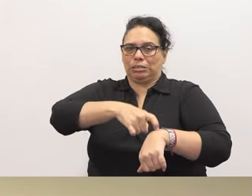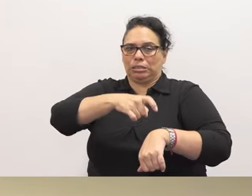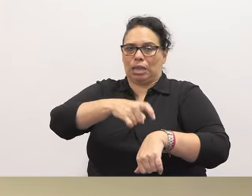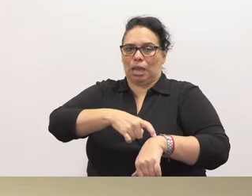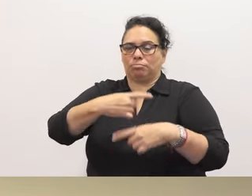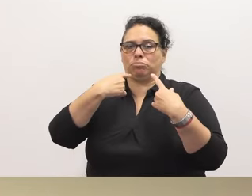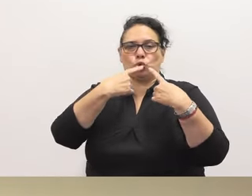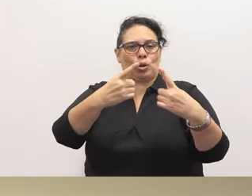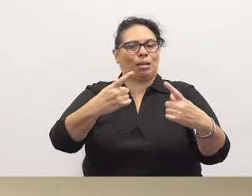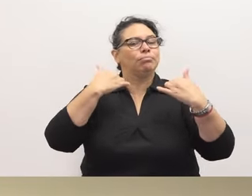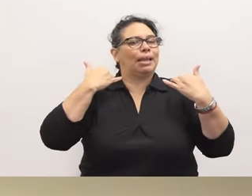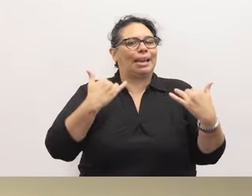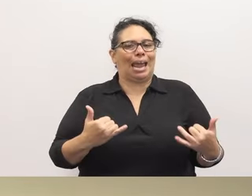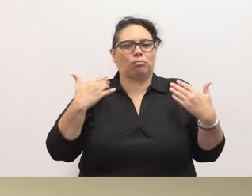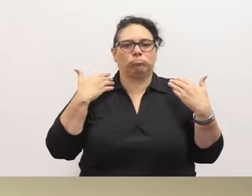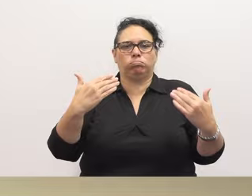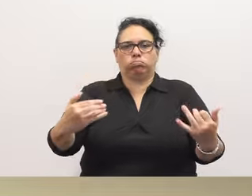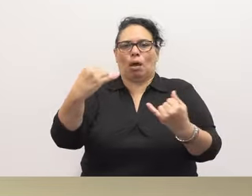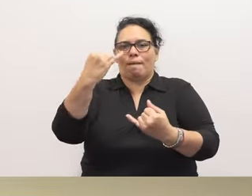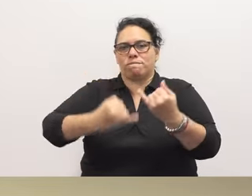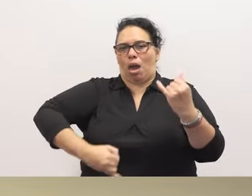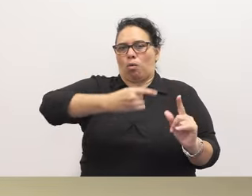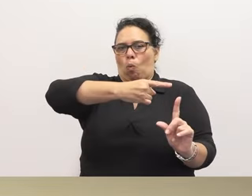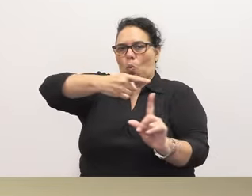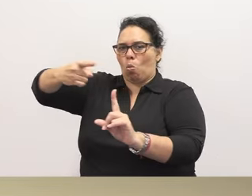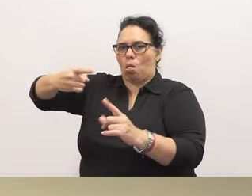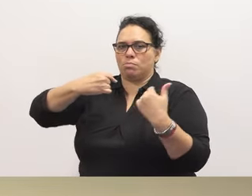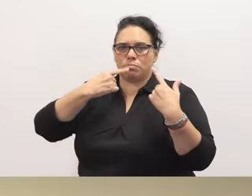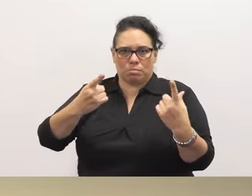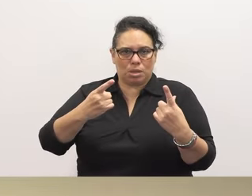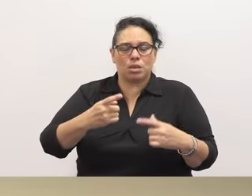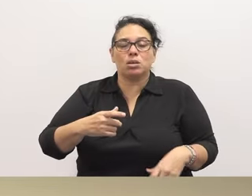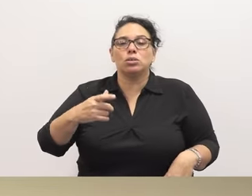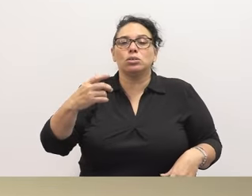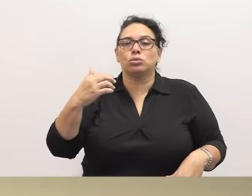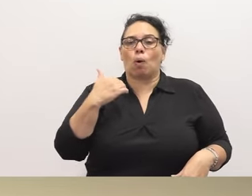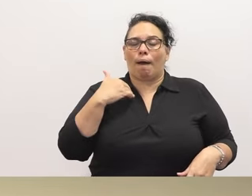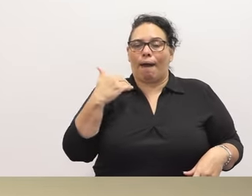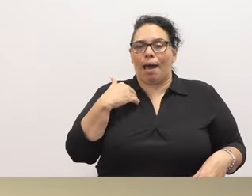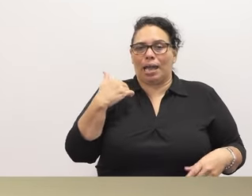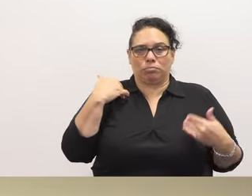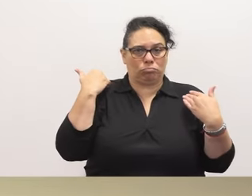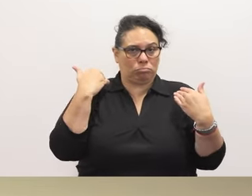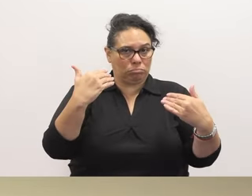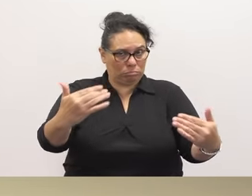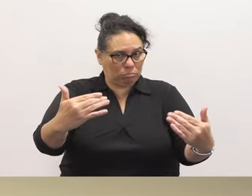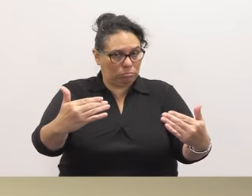now go ahead and put the final, final step. So I would hope that you all would move forward as a unit,